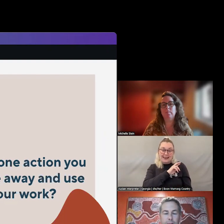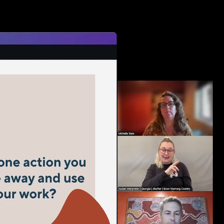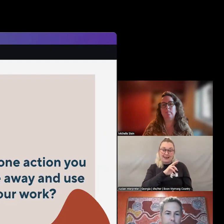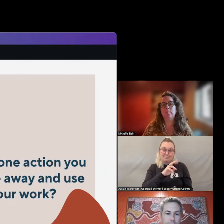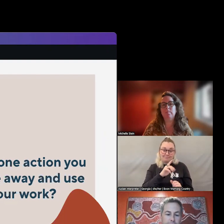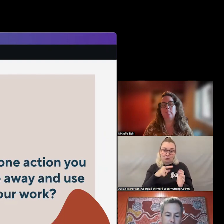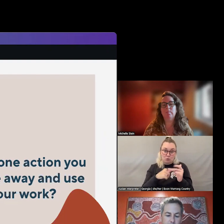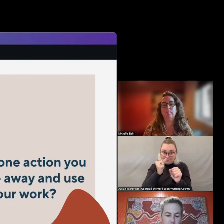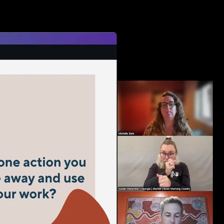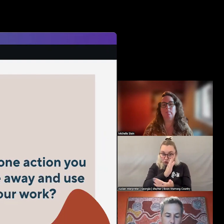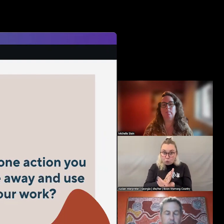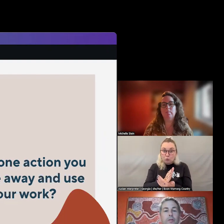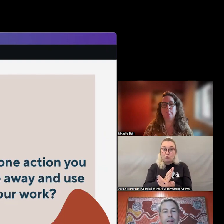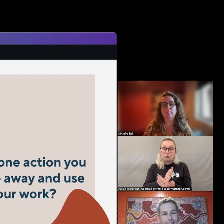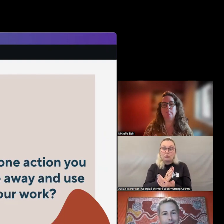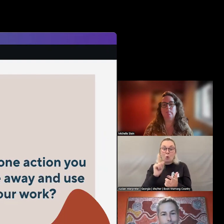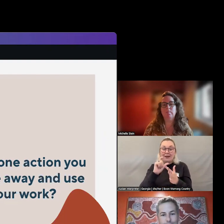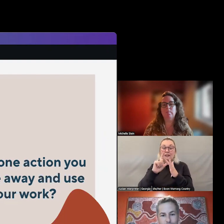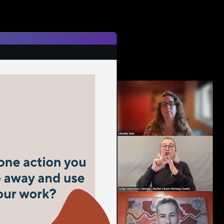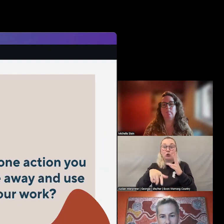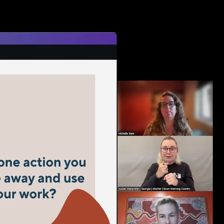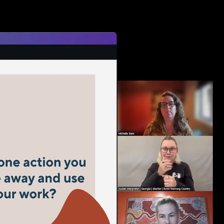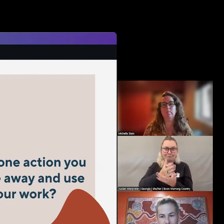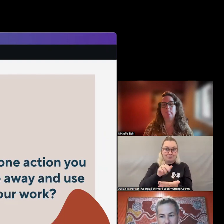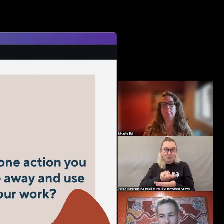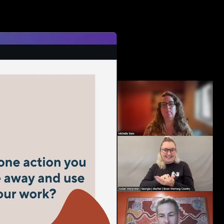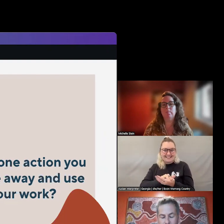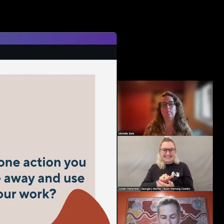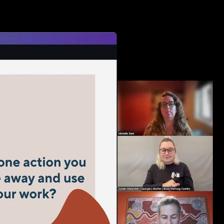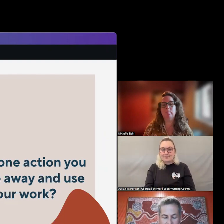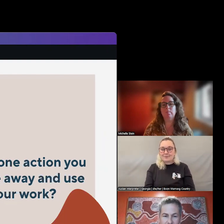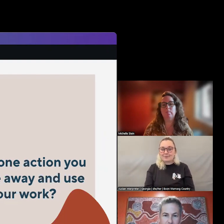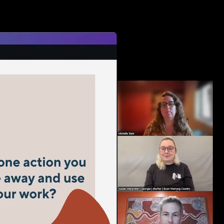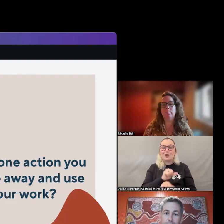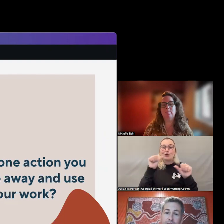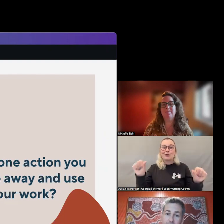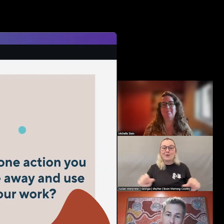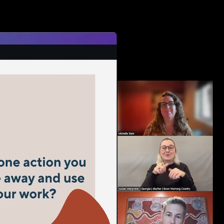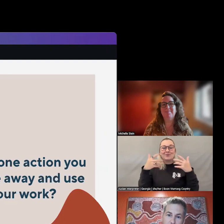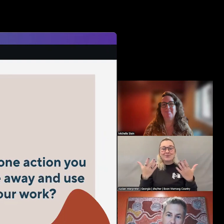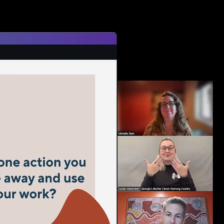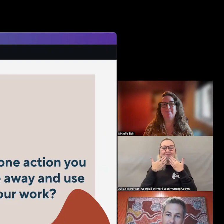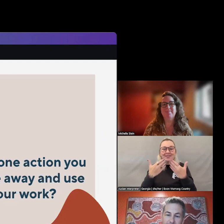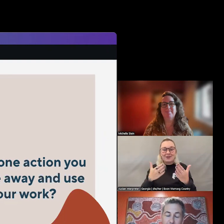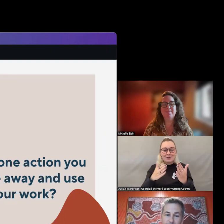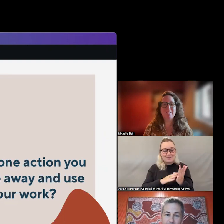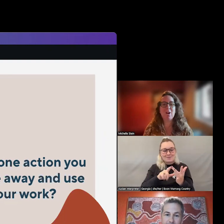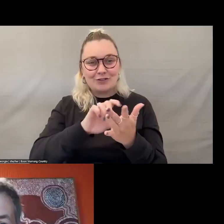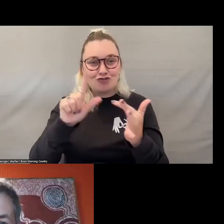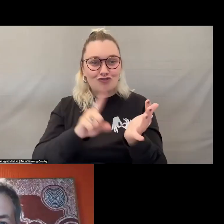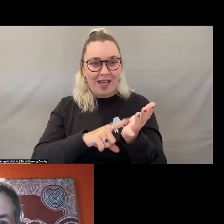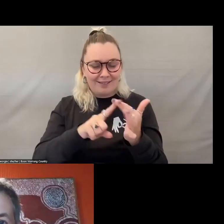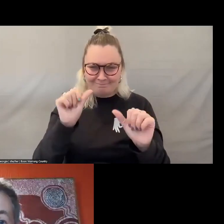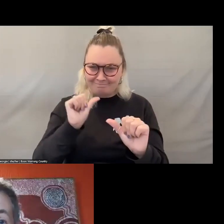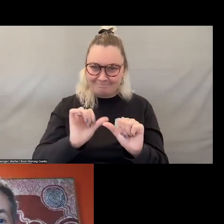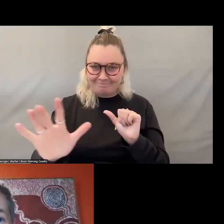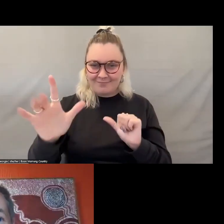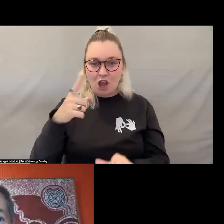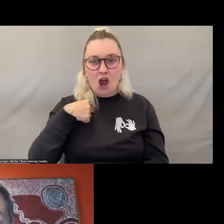to make sure that what we're doing is right. OK. Thank you Michelle, that was fantastic. What I